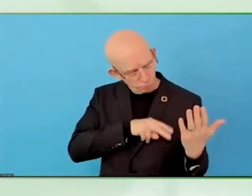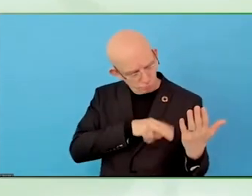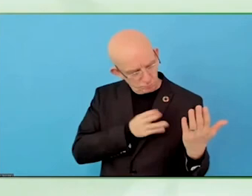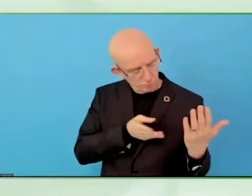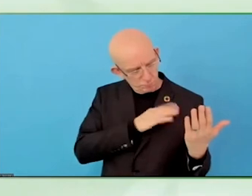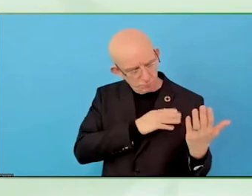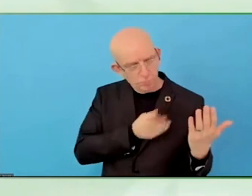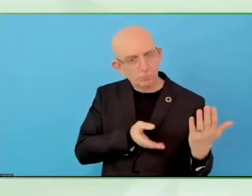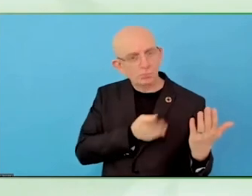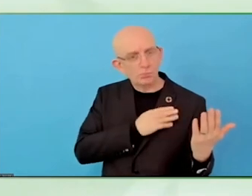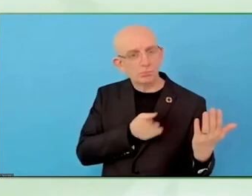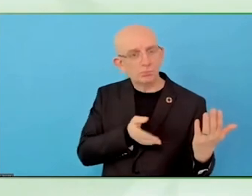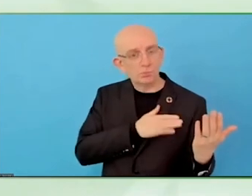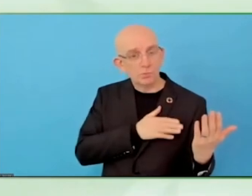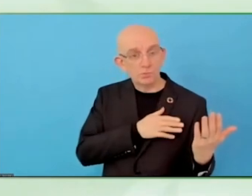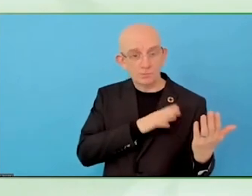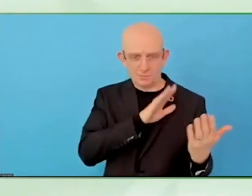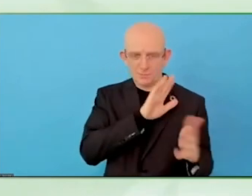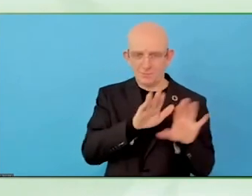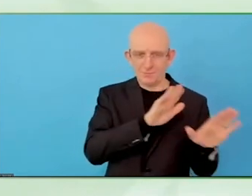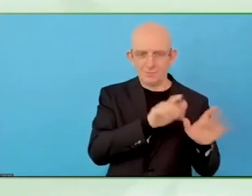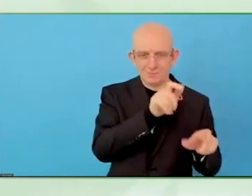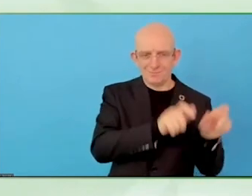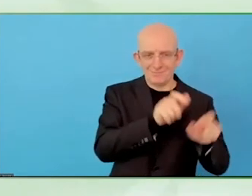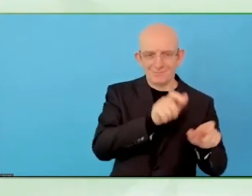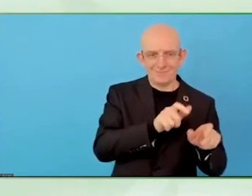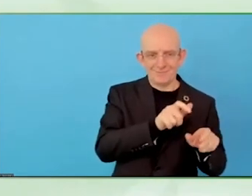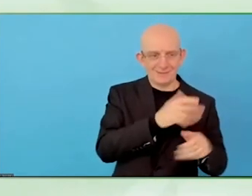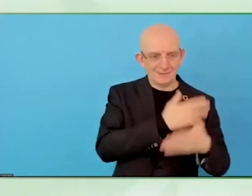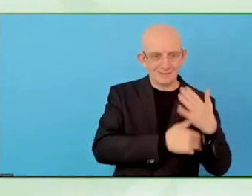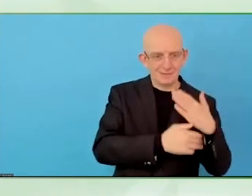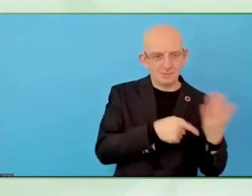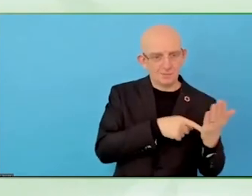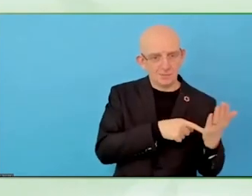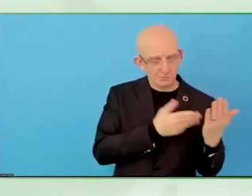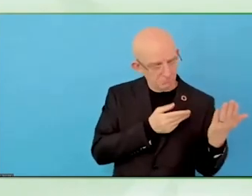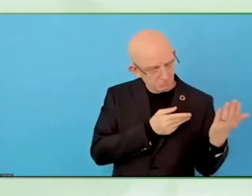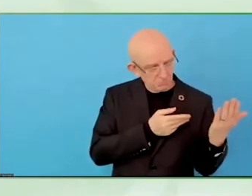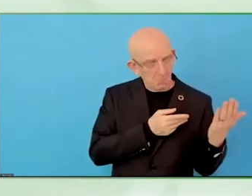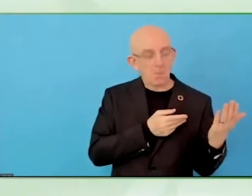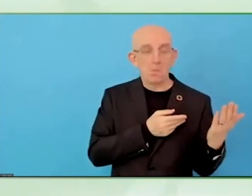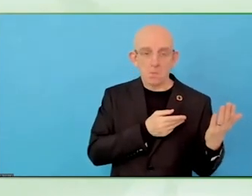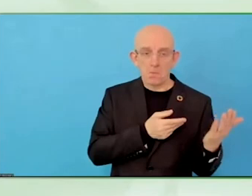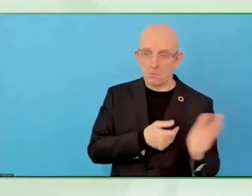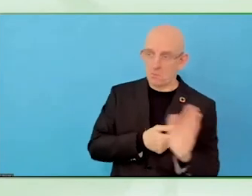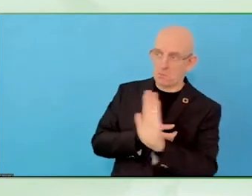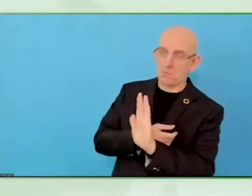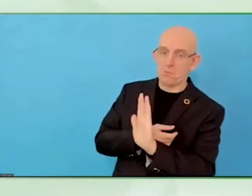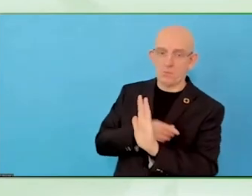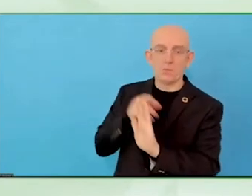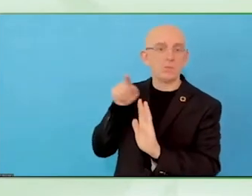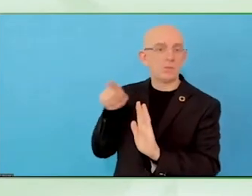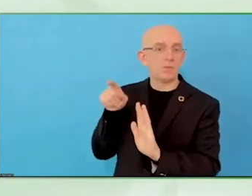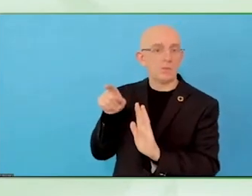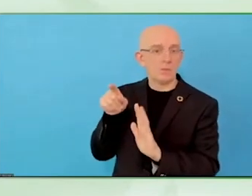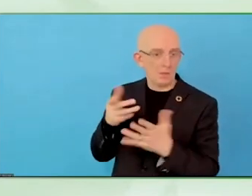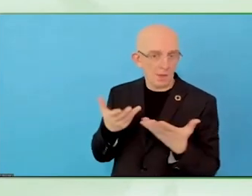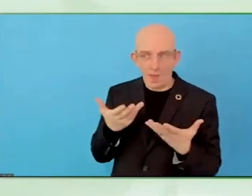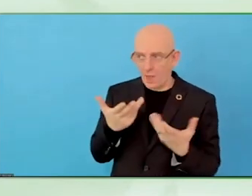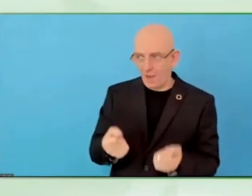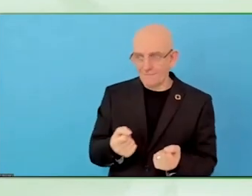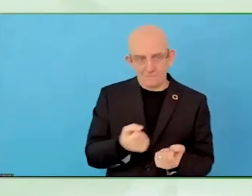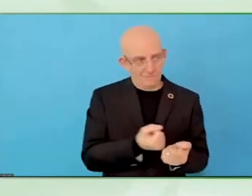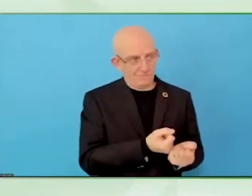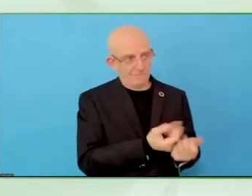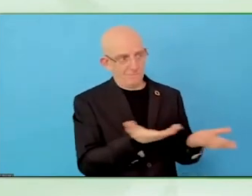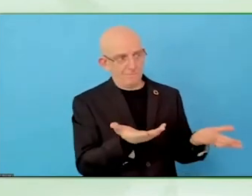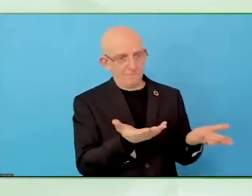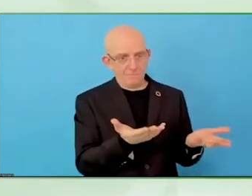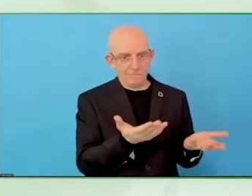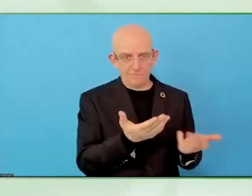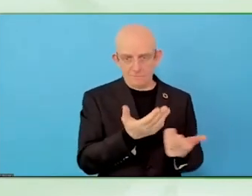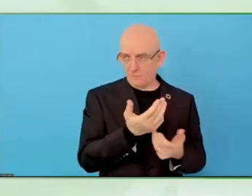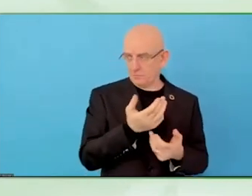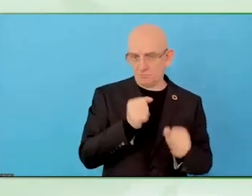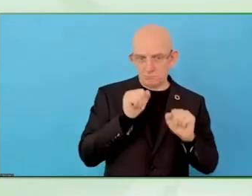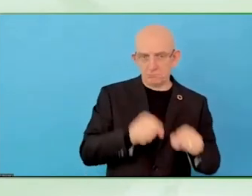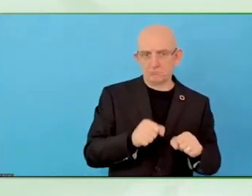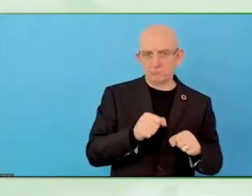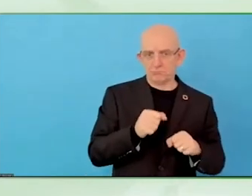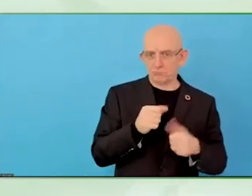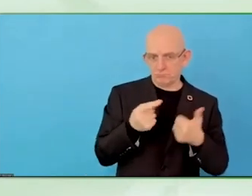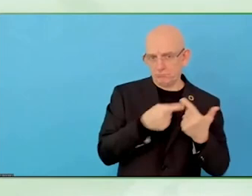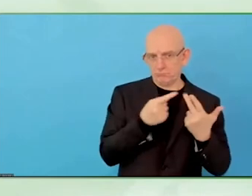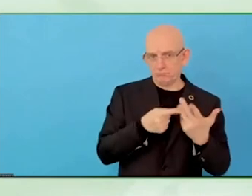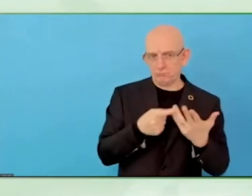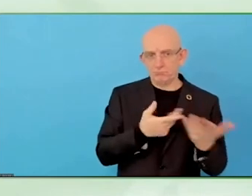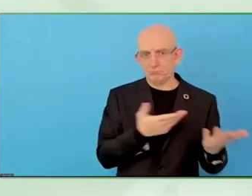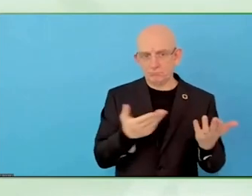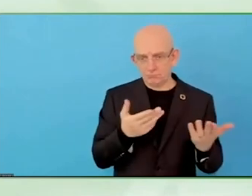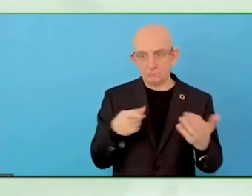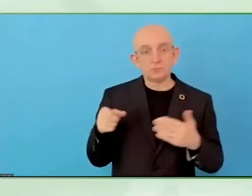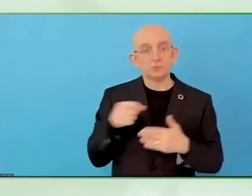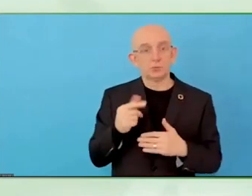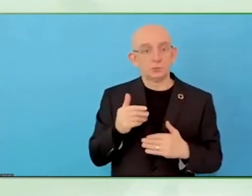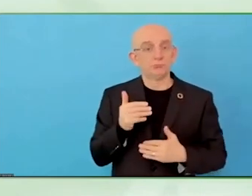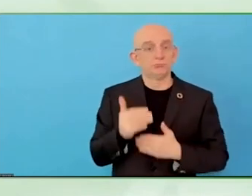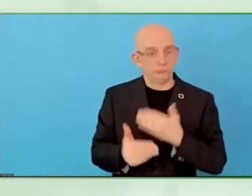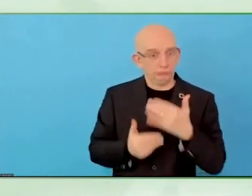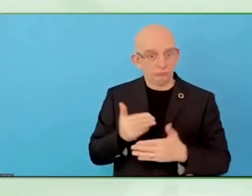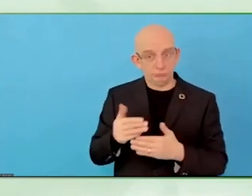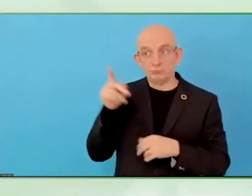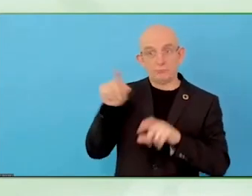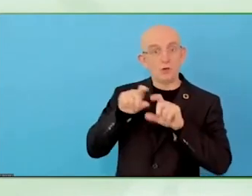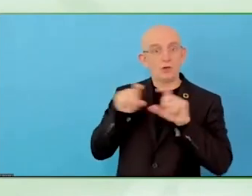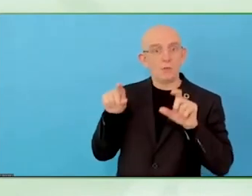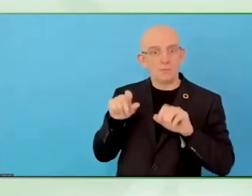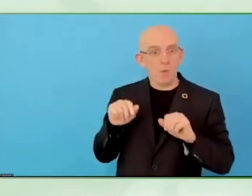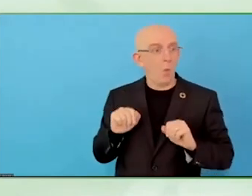And we managed to scale up the company not only for people but to